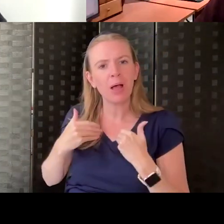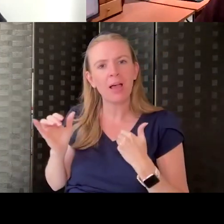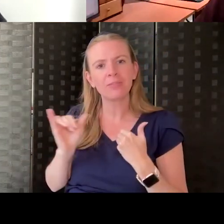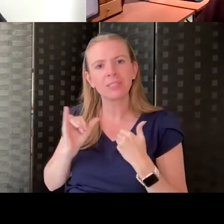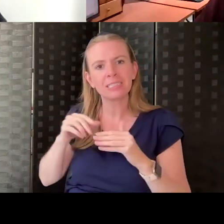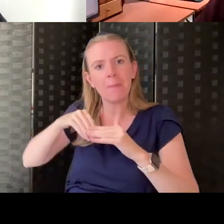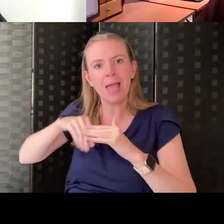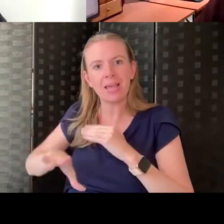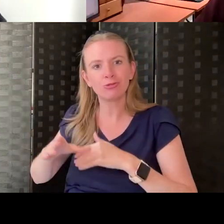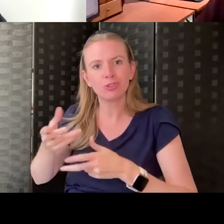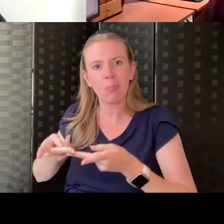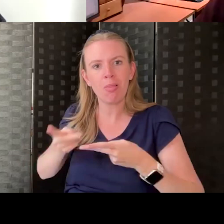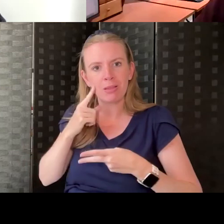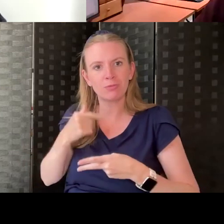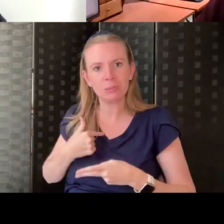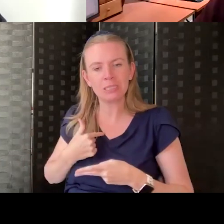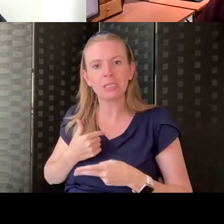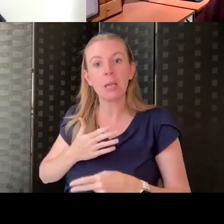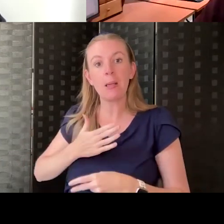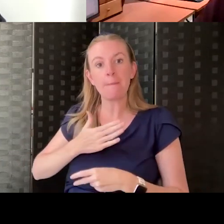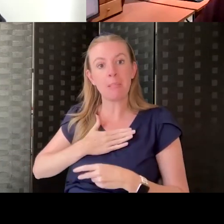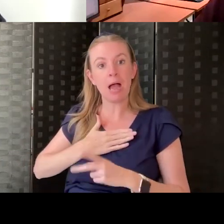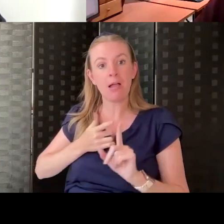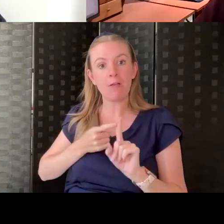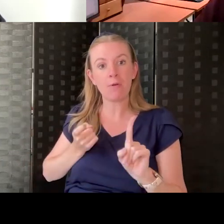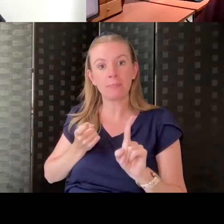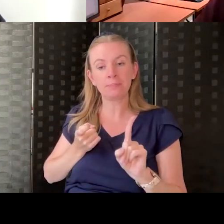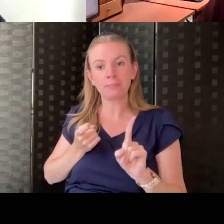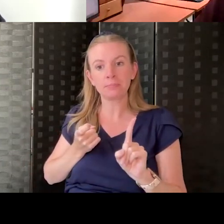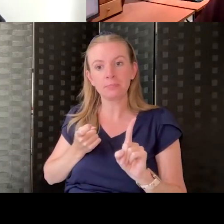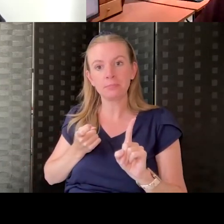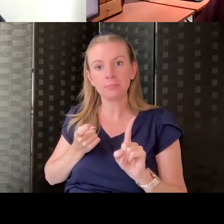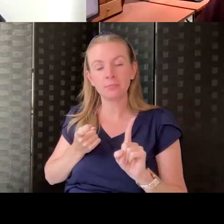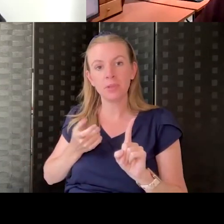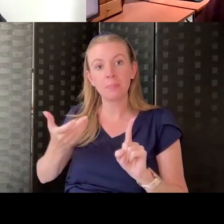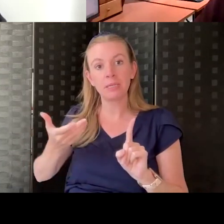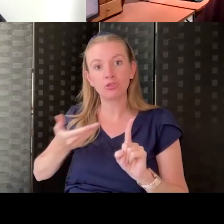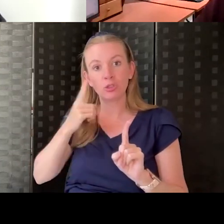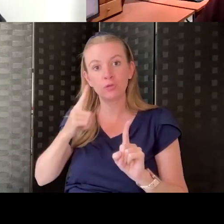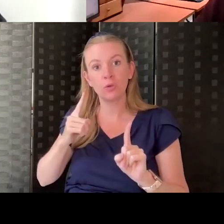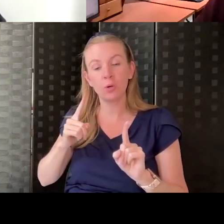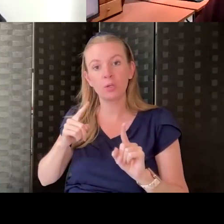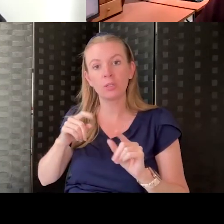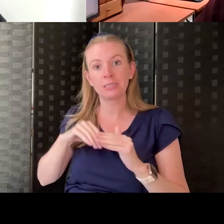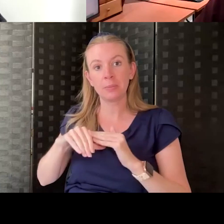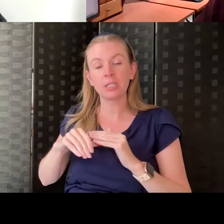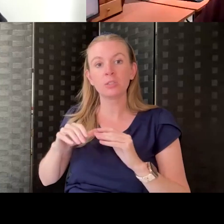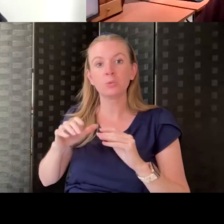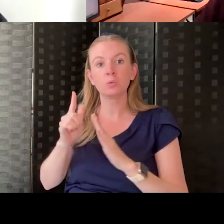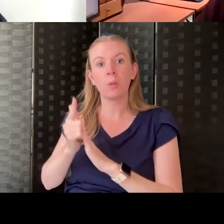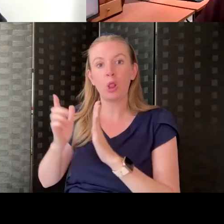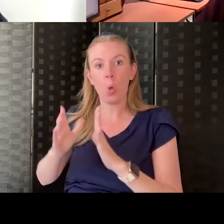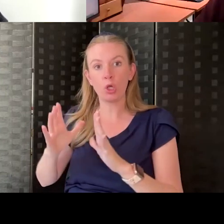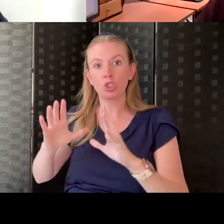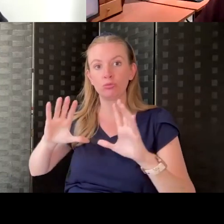I did. My intro to accessibility was with a group of lawyers for eight hours a day for a week in